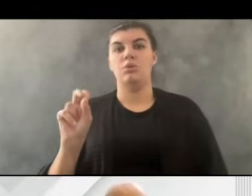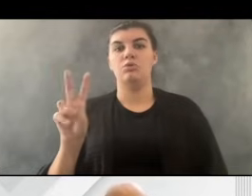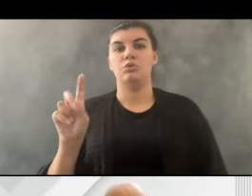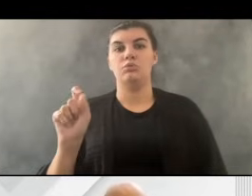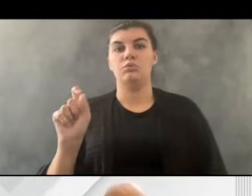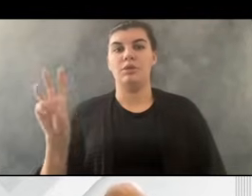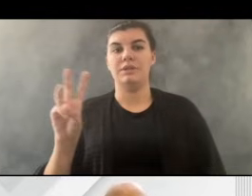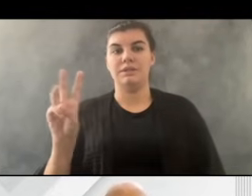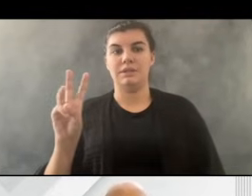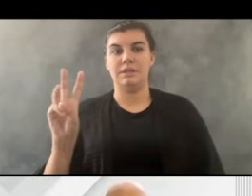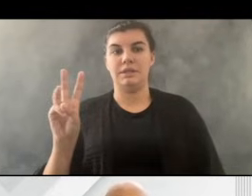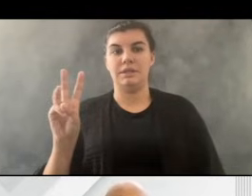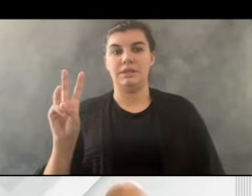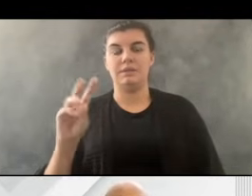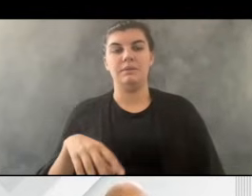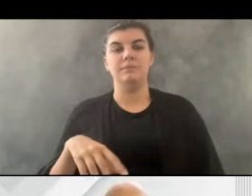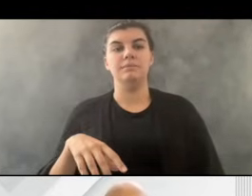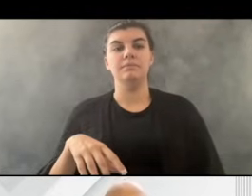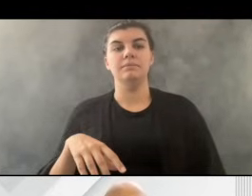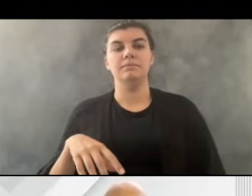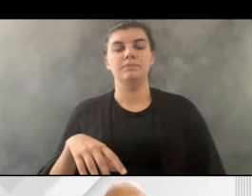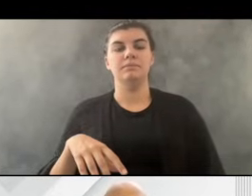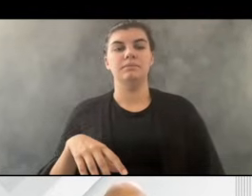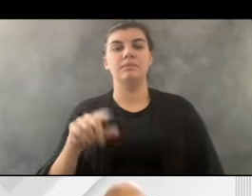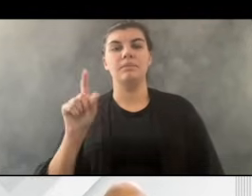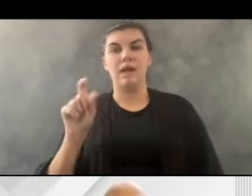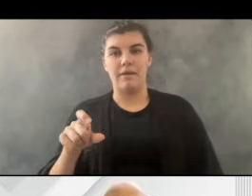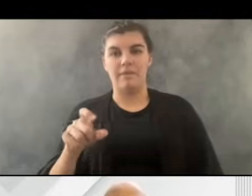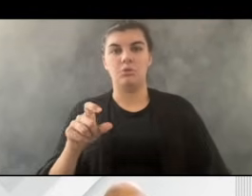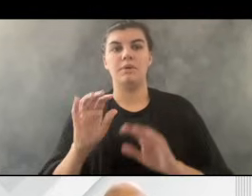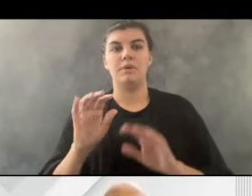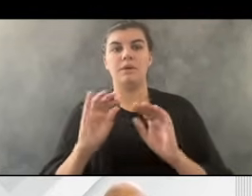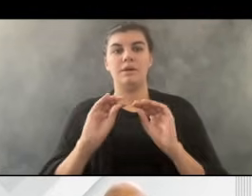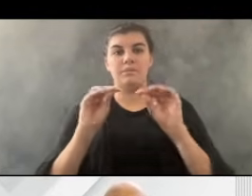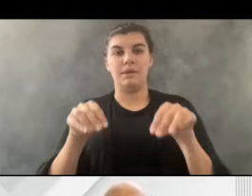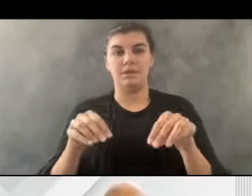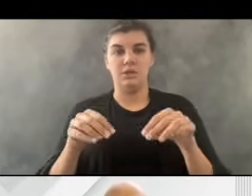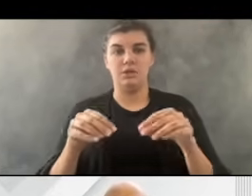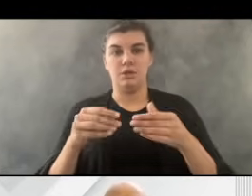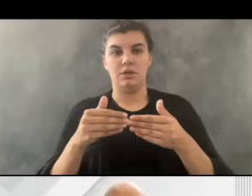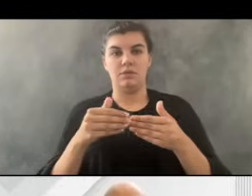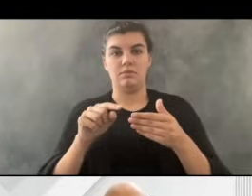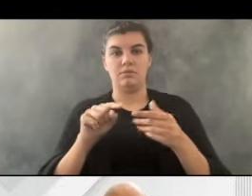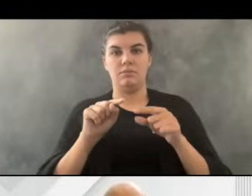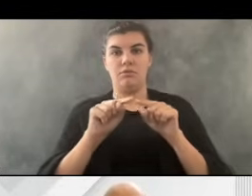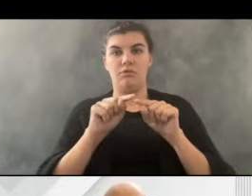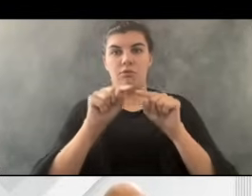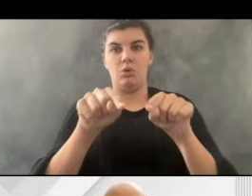and slip resistant. It needs to be positioned either for a forward or a parallel approach.